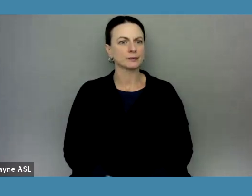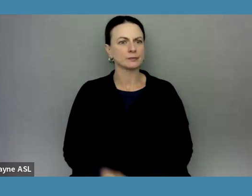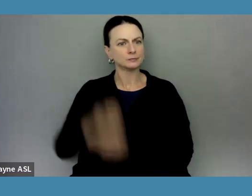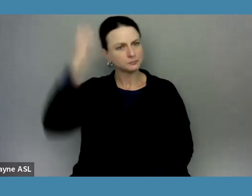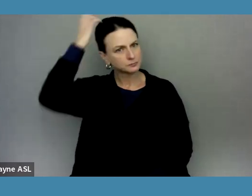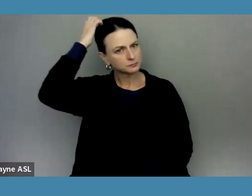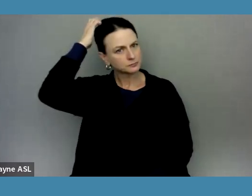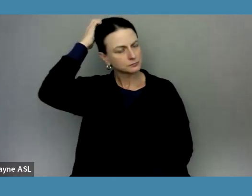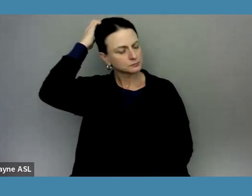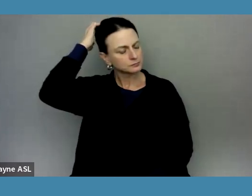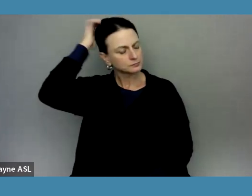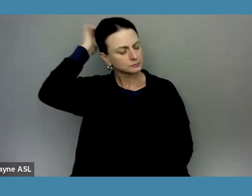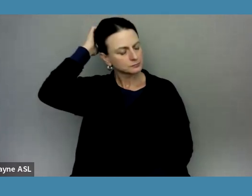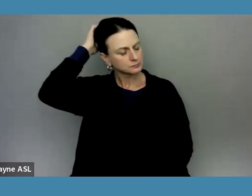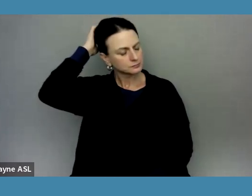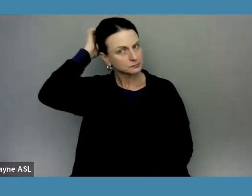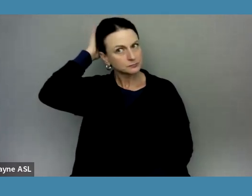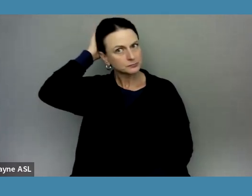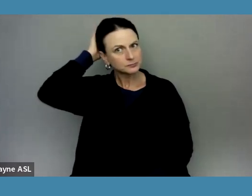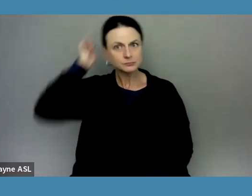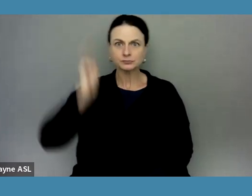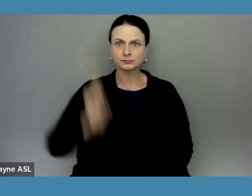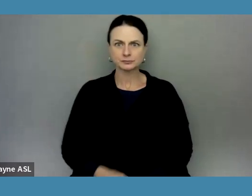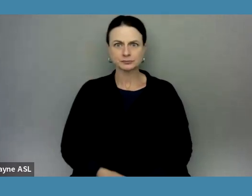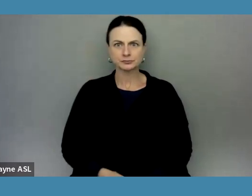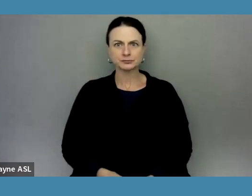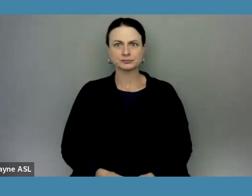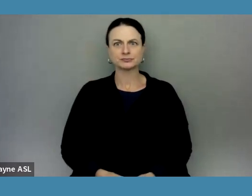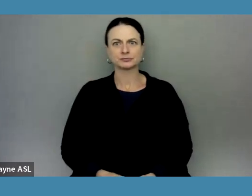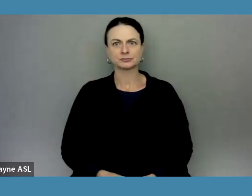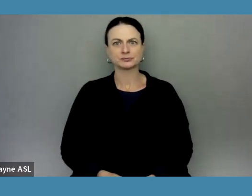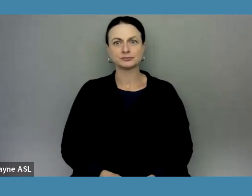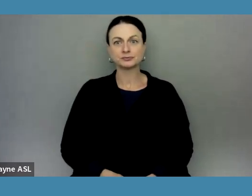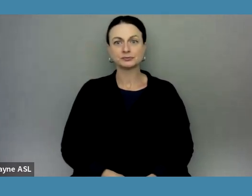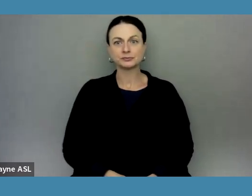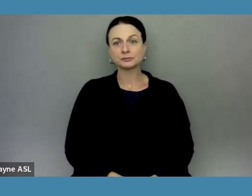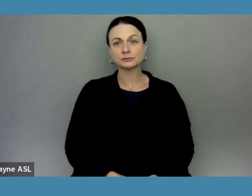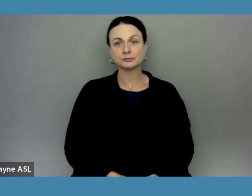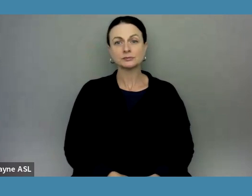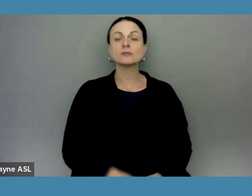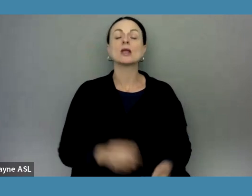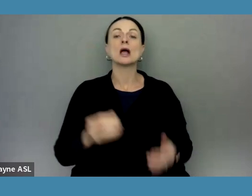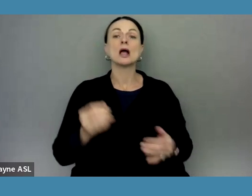So let's finish that up. So an appeal, once you get a final order,